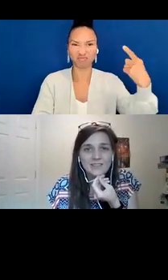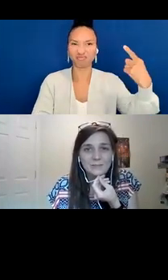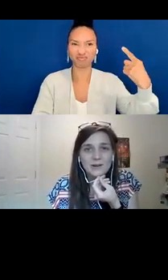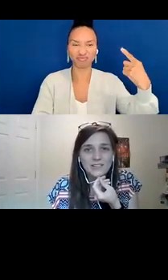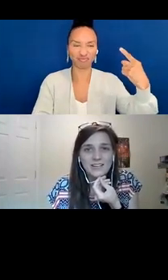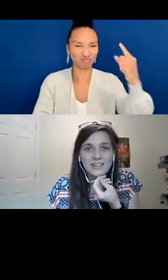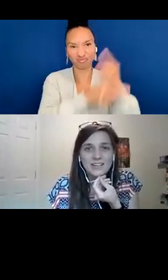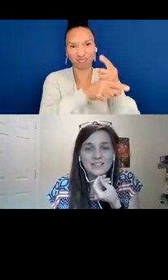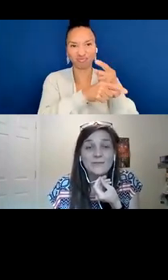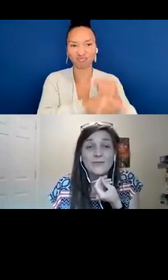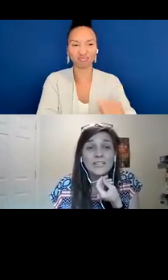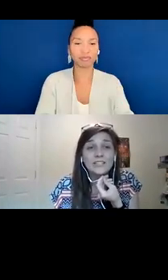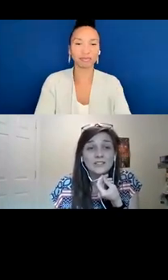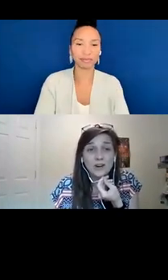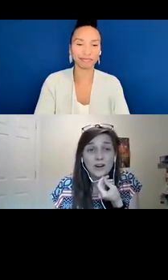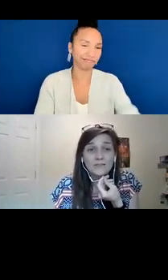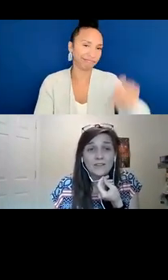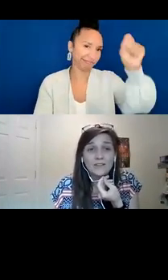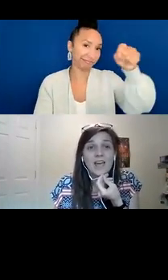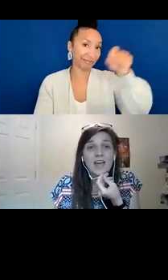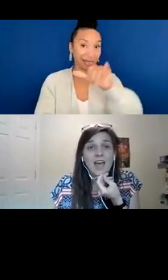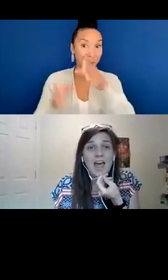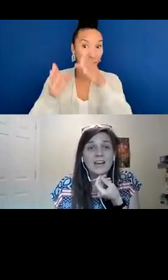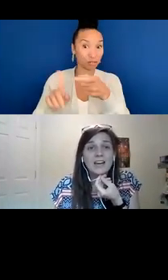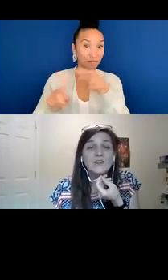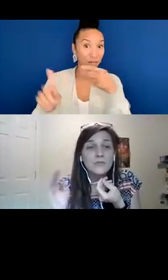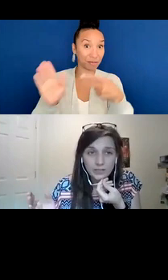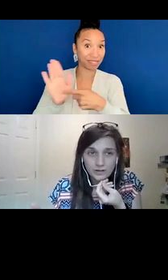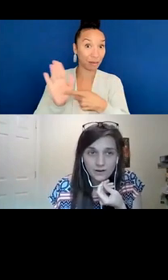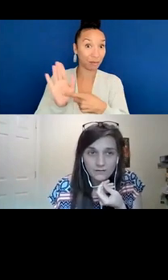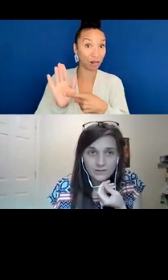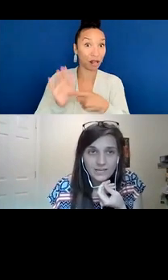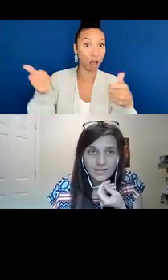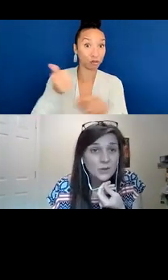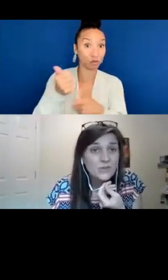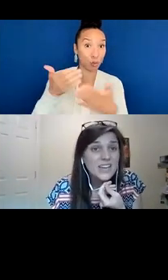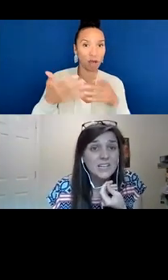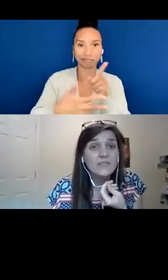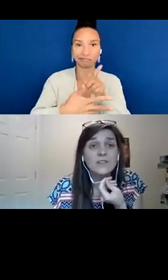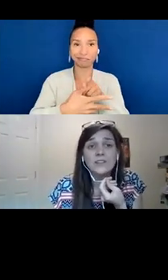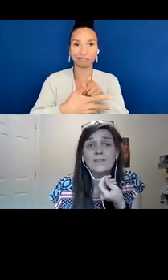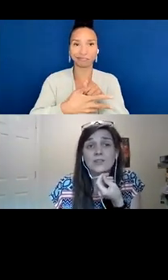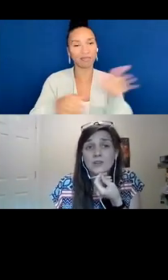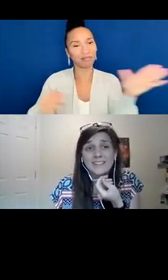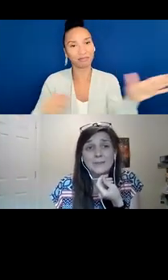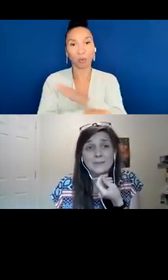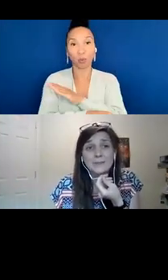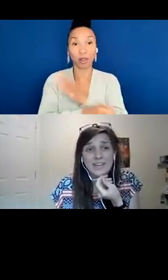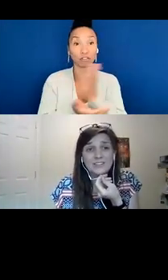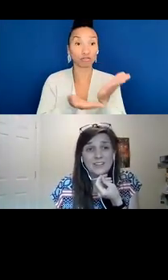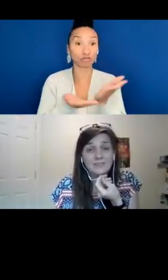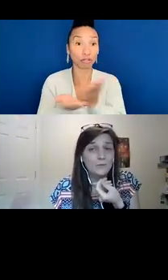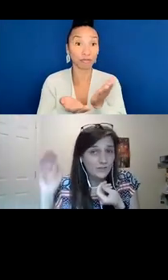This person is fully served. And they're fully served even though they didn't receive the transportation, which